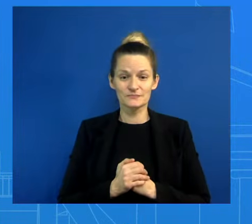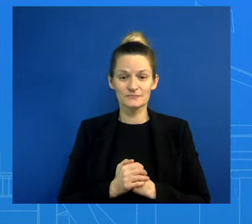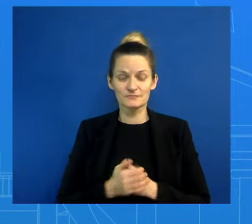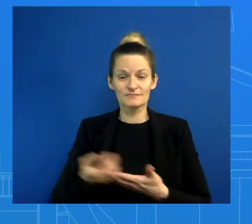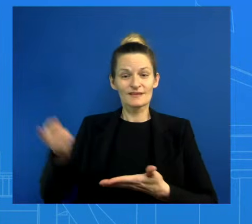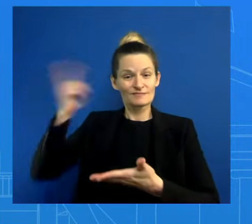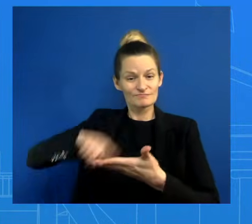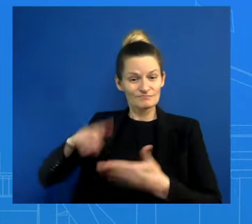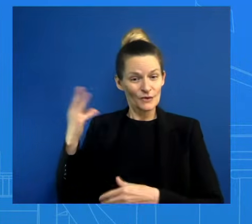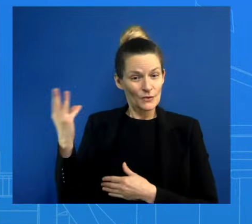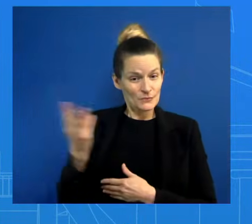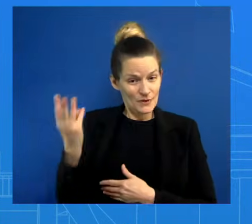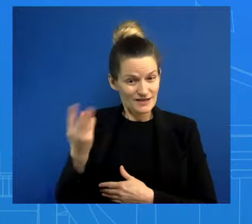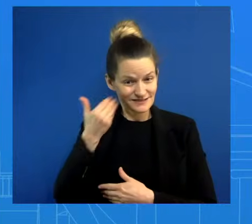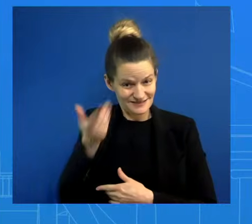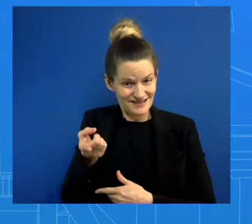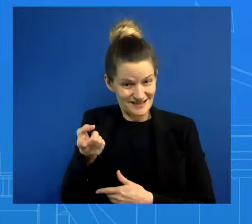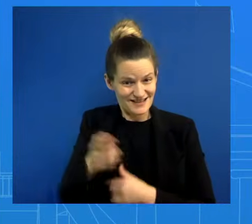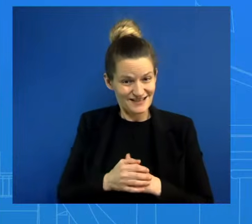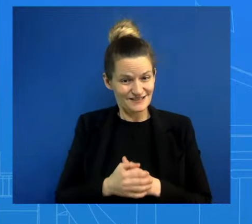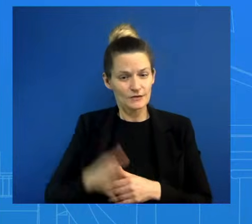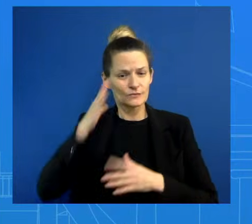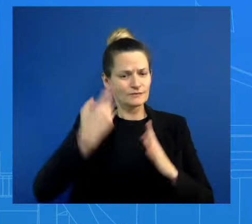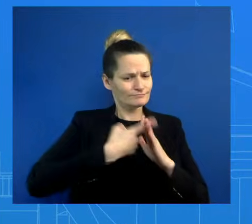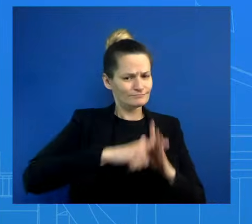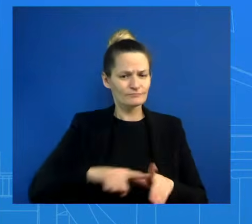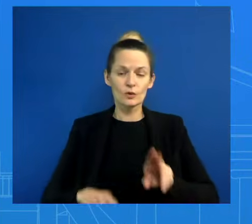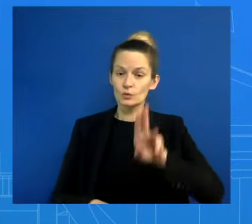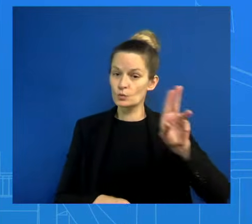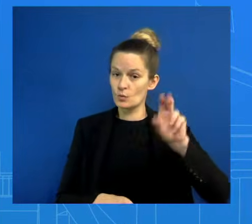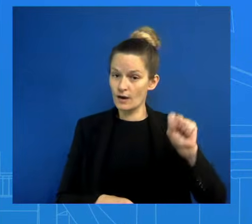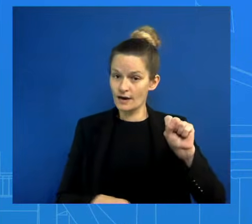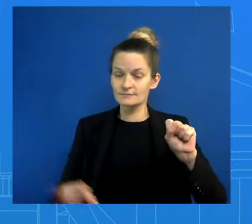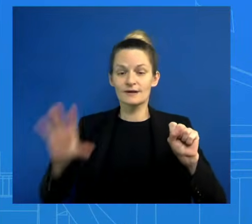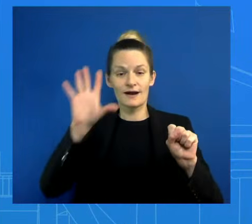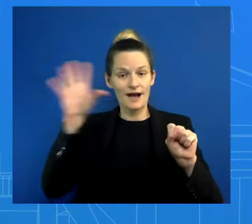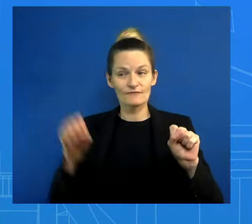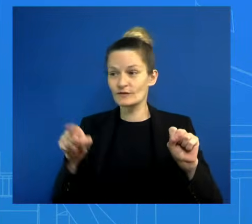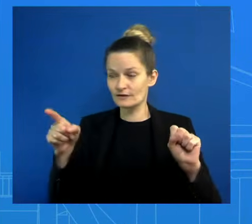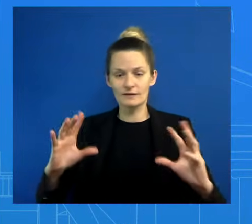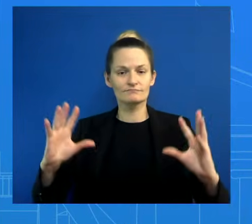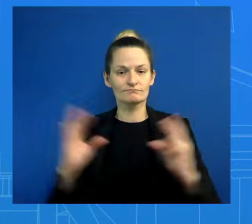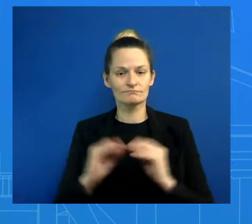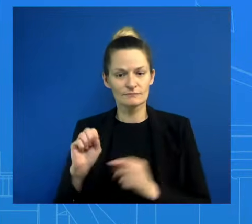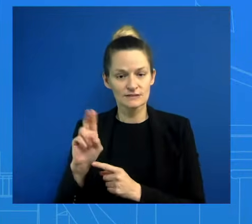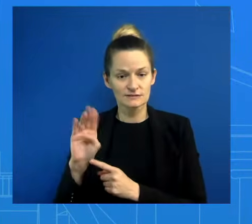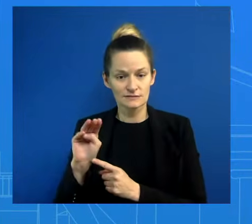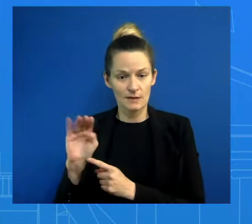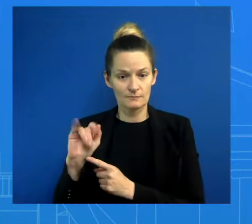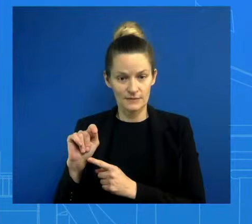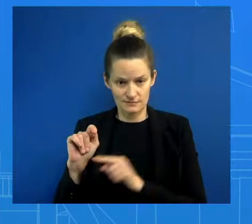the United States places on our collaboration with Africa on the most pressing global challenges and opportunities,